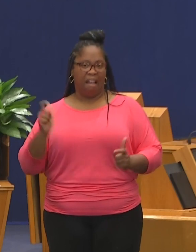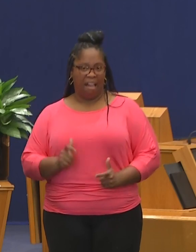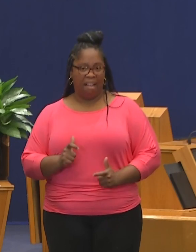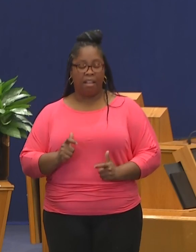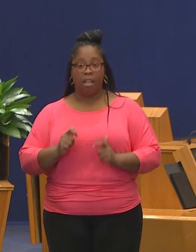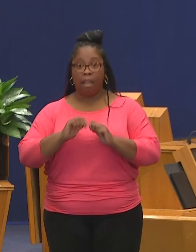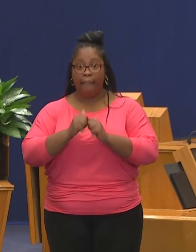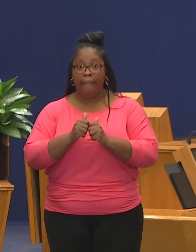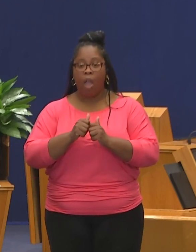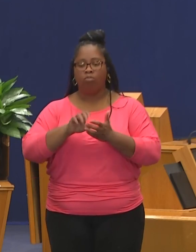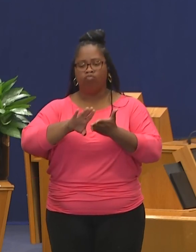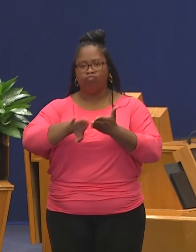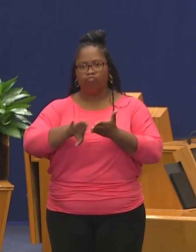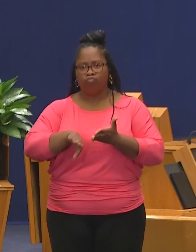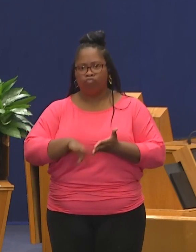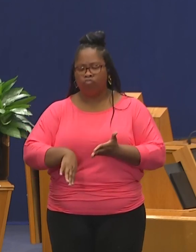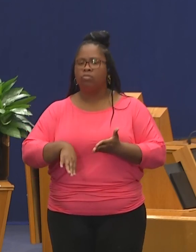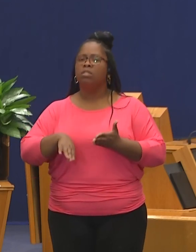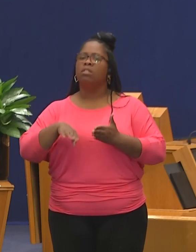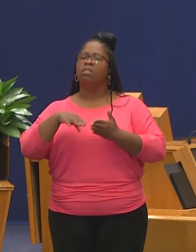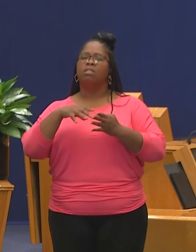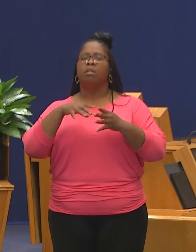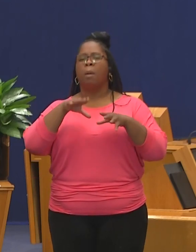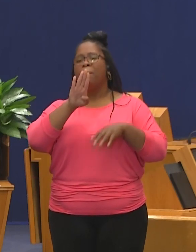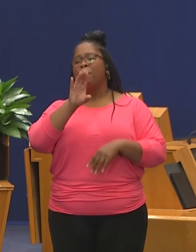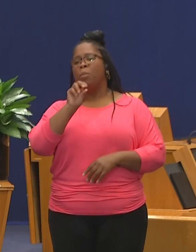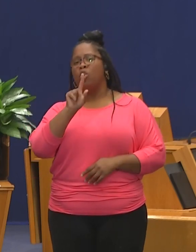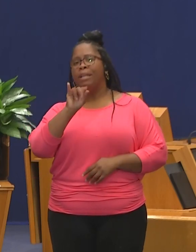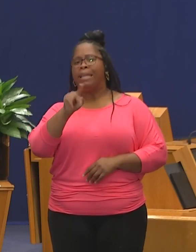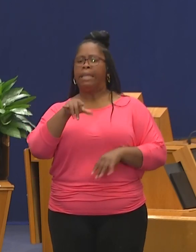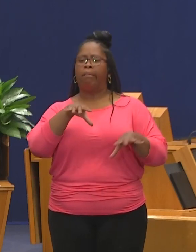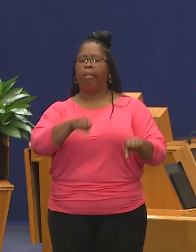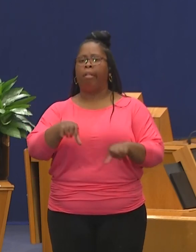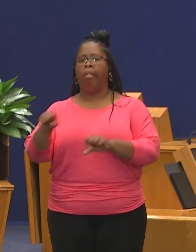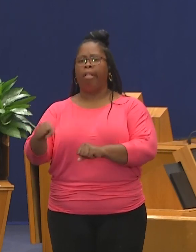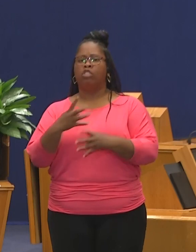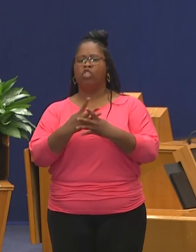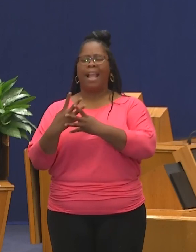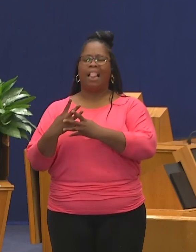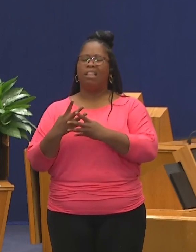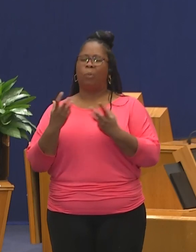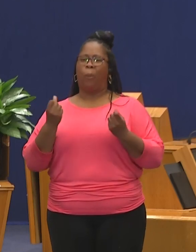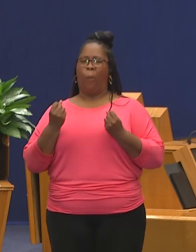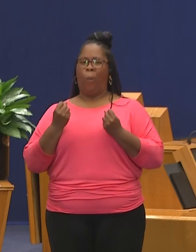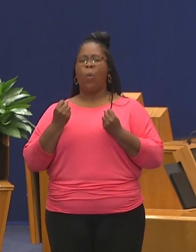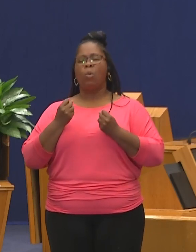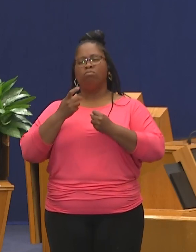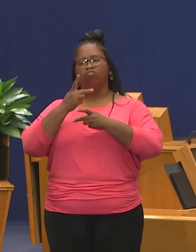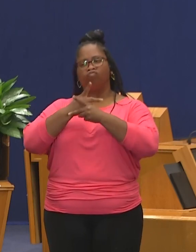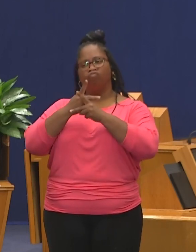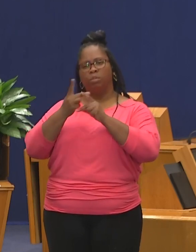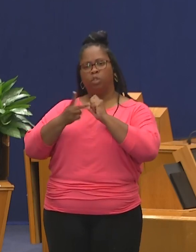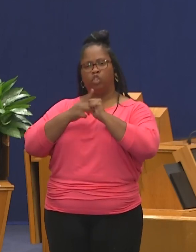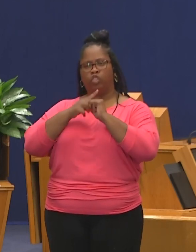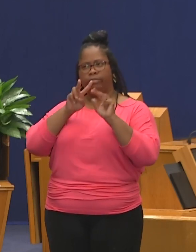SEVERAL WEEKS. THIS IS LARGELY DONE BY REDUCING THE BOOKINGS OF INMATES INTO JAIL WHERE POSSIBLE WITH AN EYE